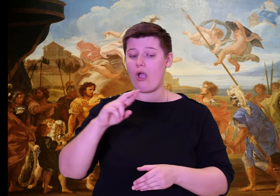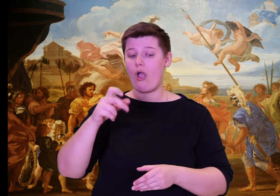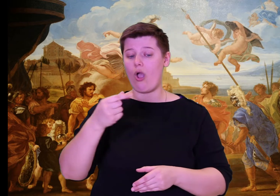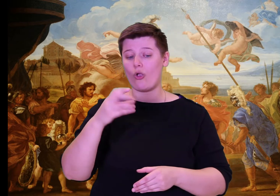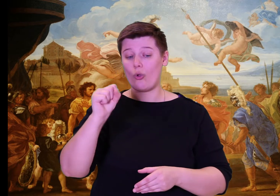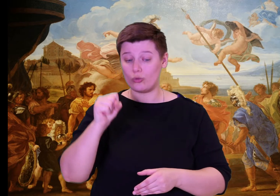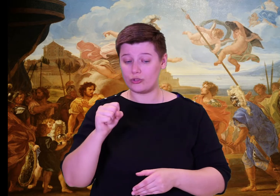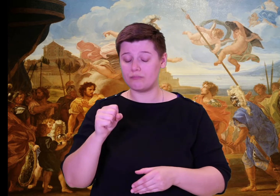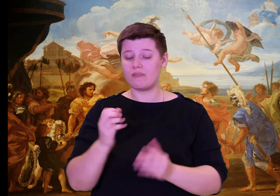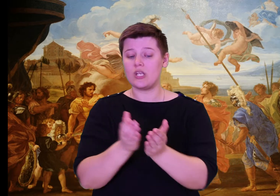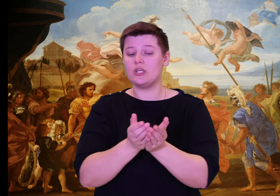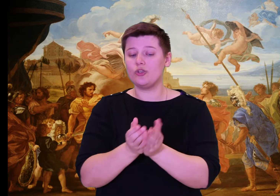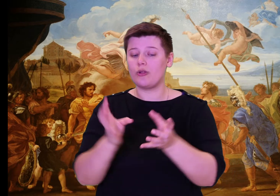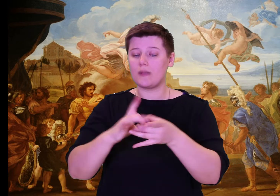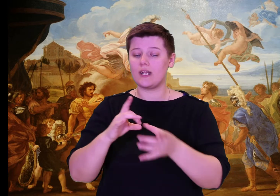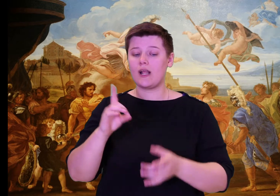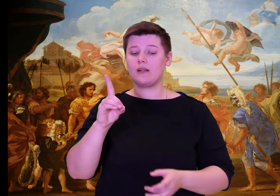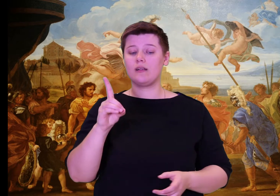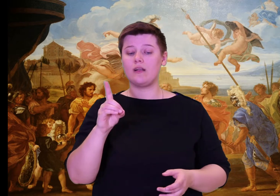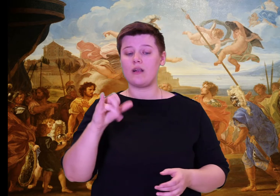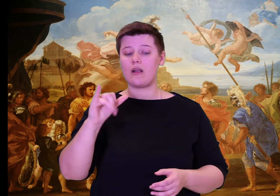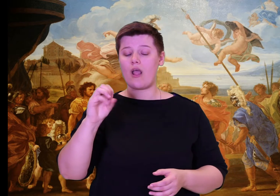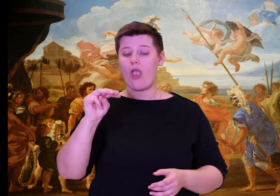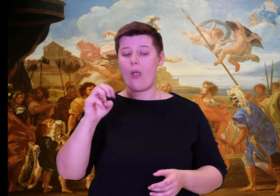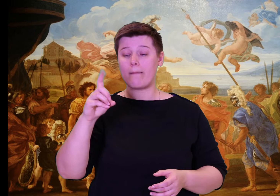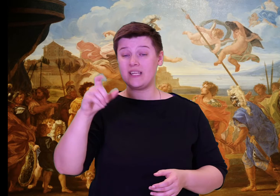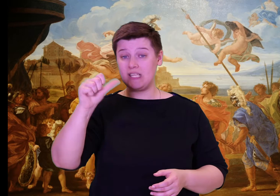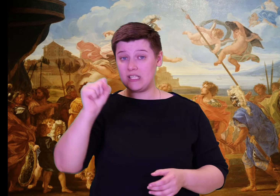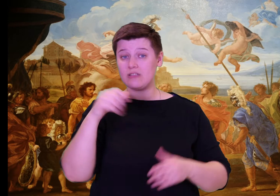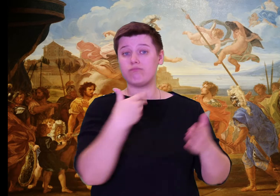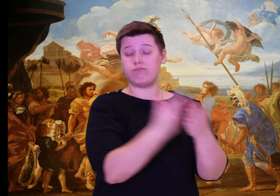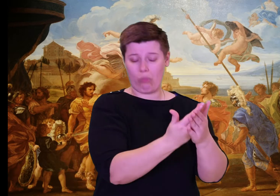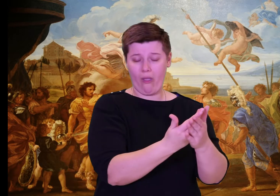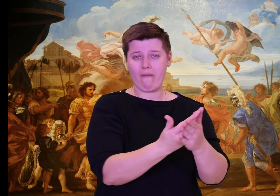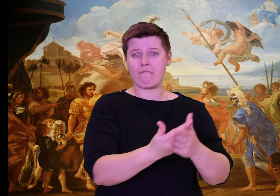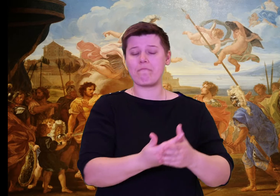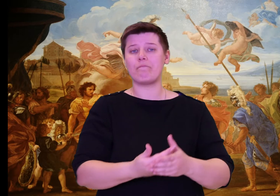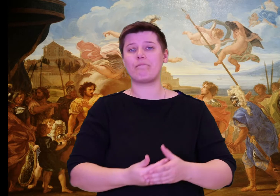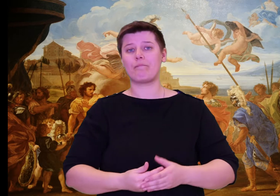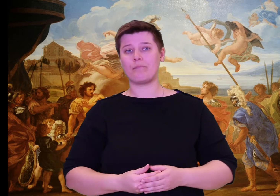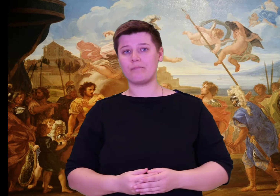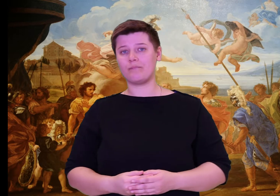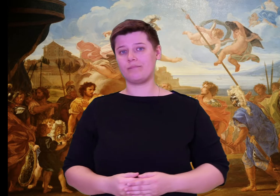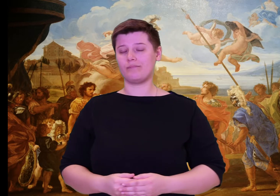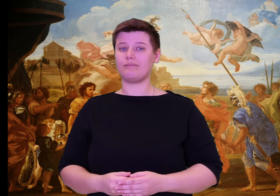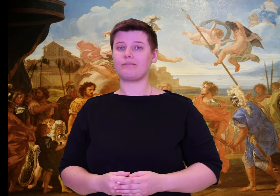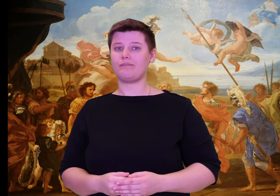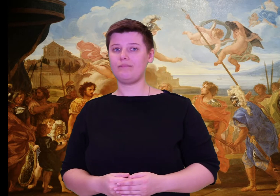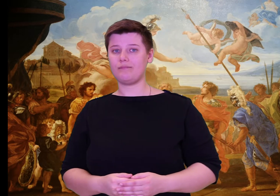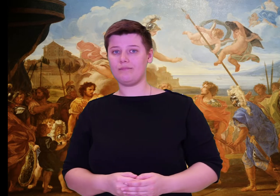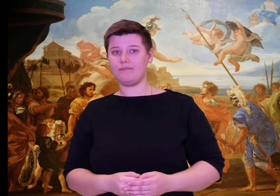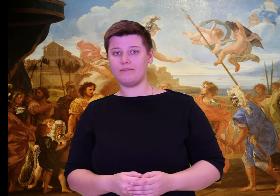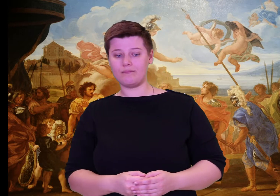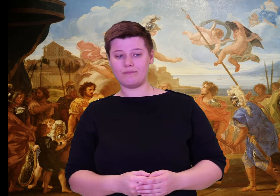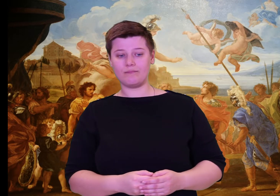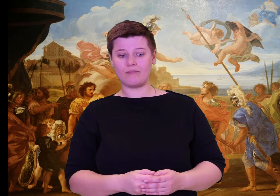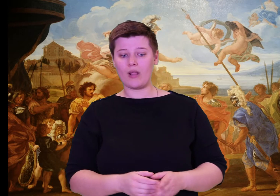I understood some God must mean us harm. So we prayed for signs.